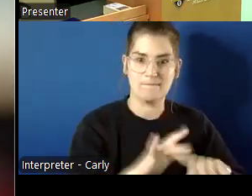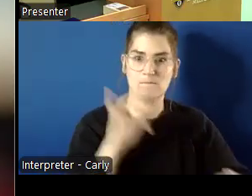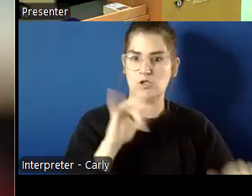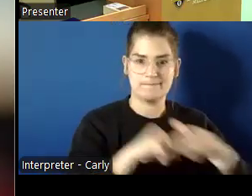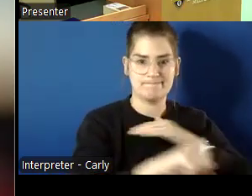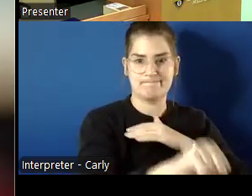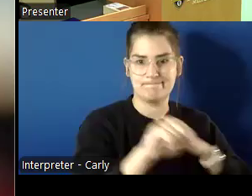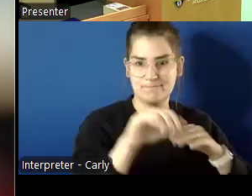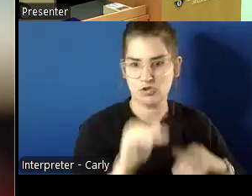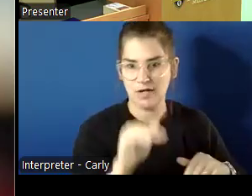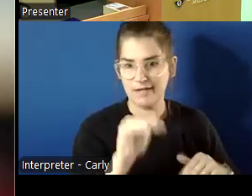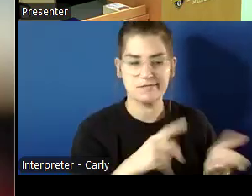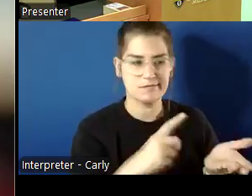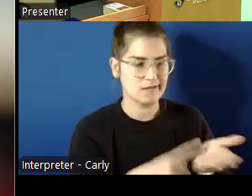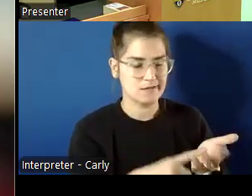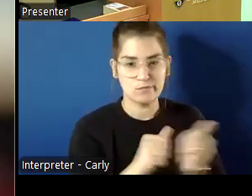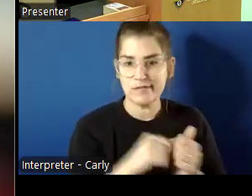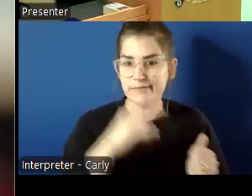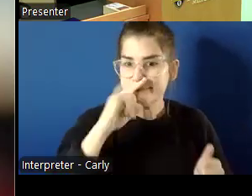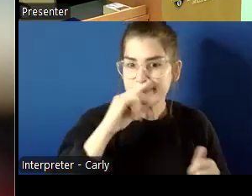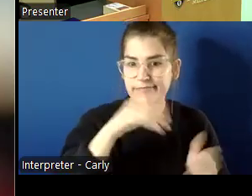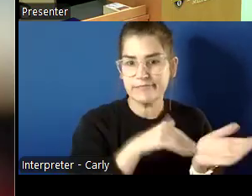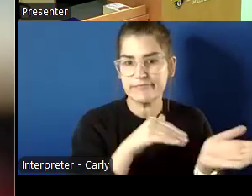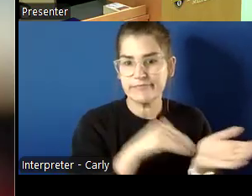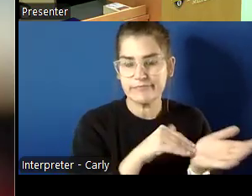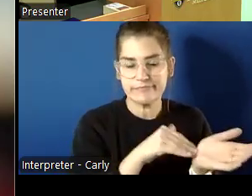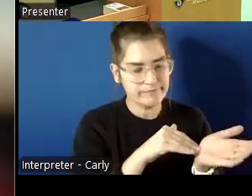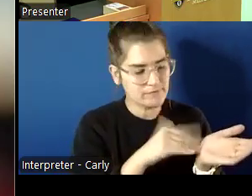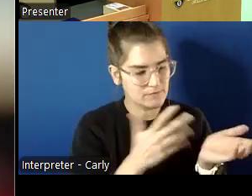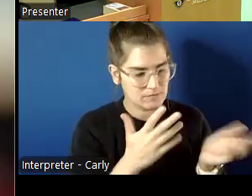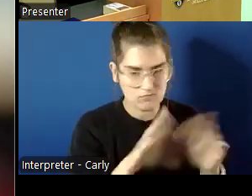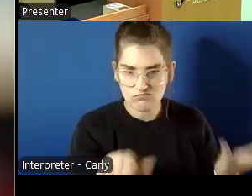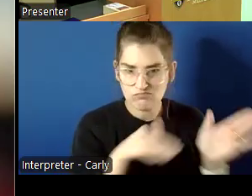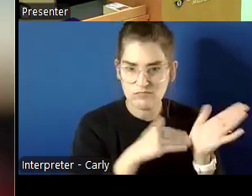got to talk to pediatricians about ways to support a child who is born pre-term. We've